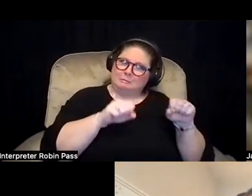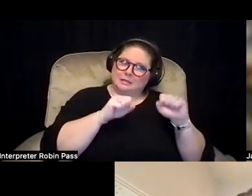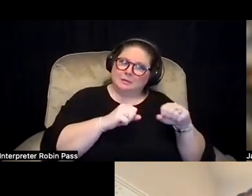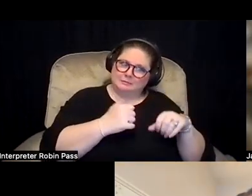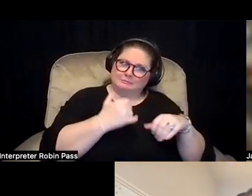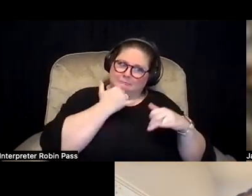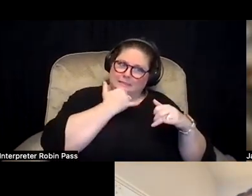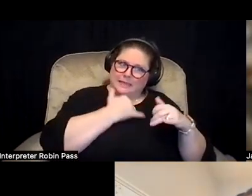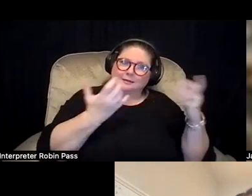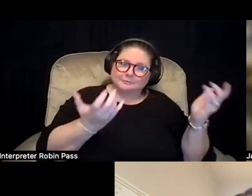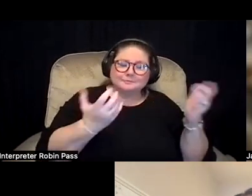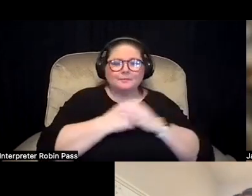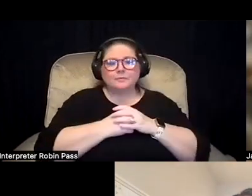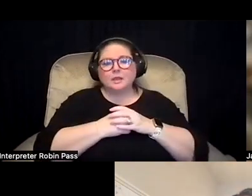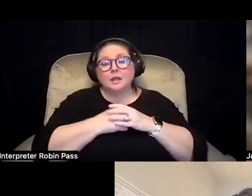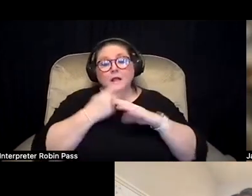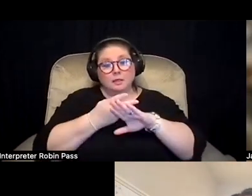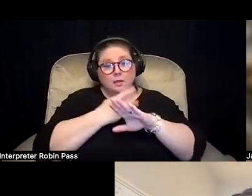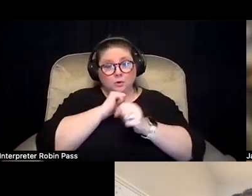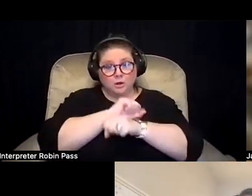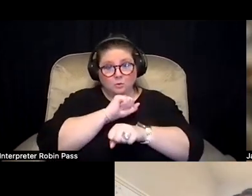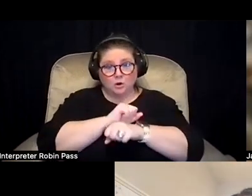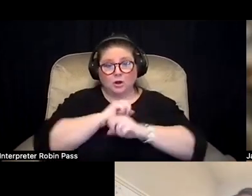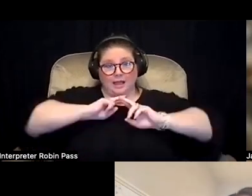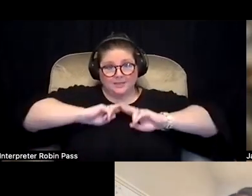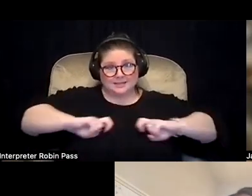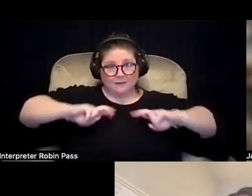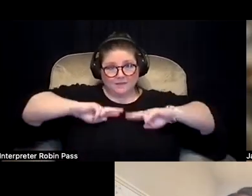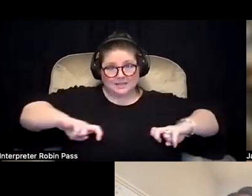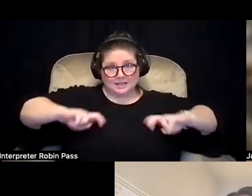pre-work that the teachers did there before they dug into the work they did a lot of work shopping